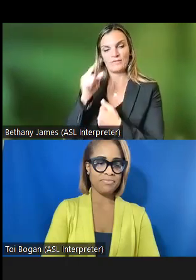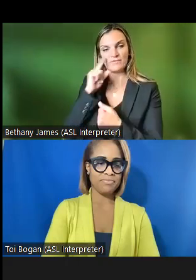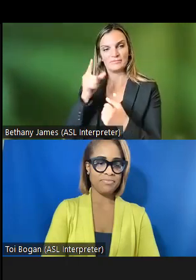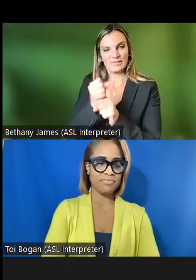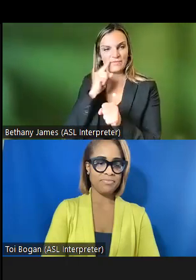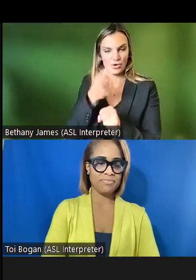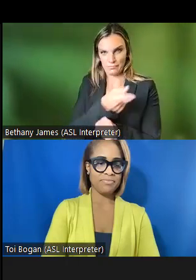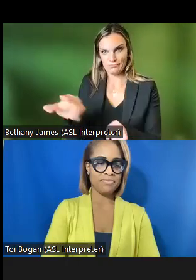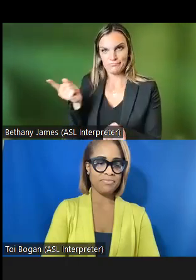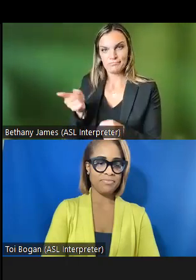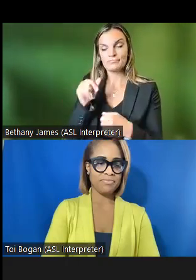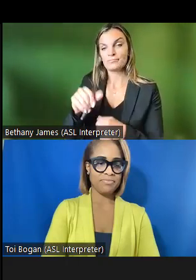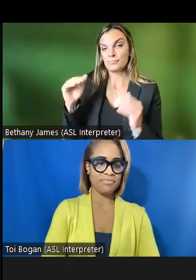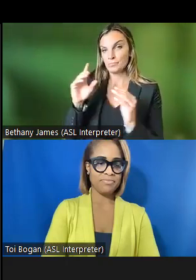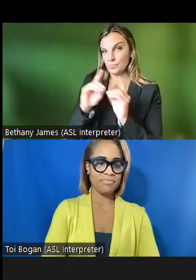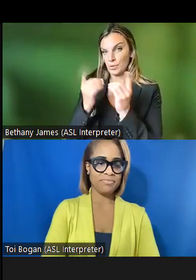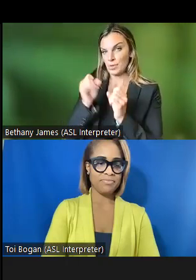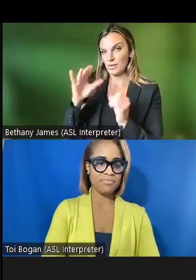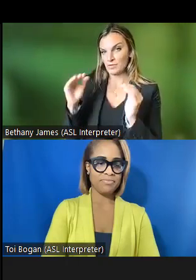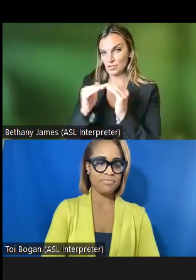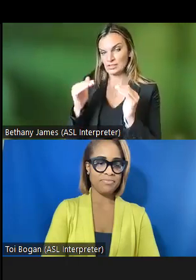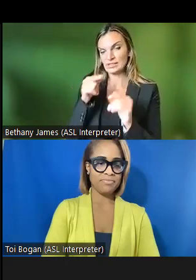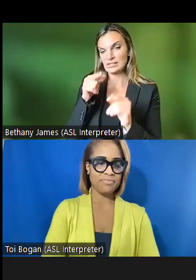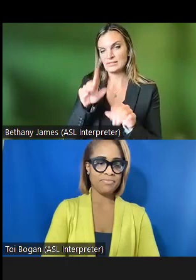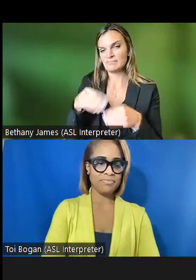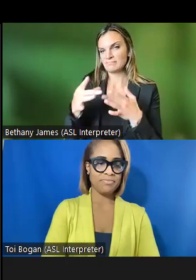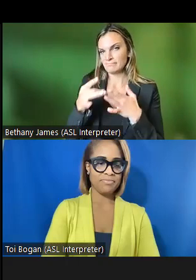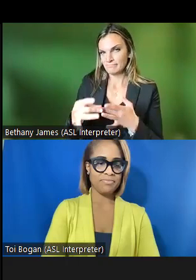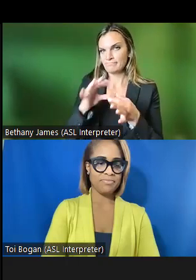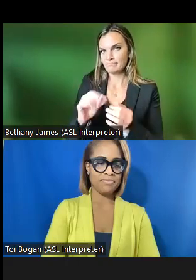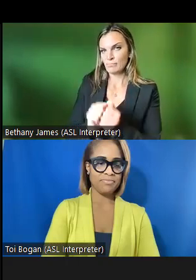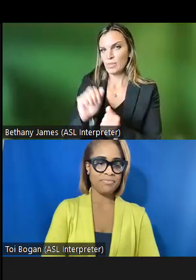The Department of Justice provides guidance on these on the ADA, and they have not explicitly